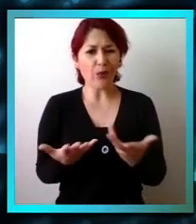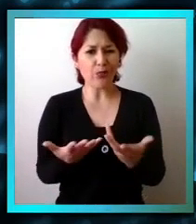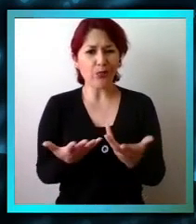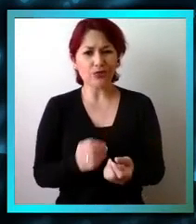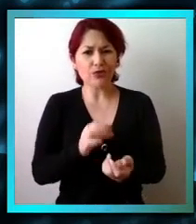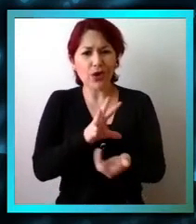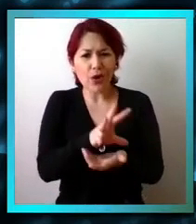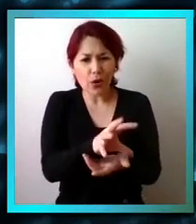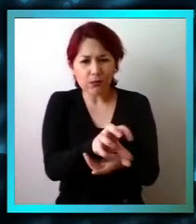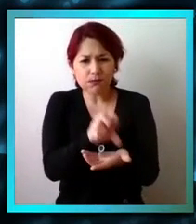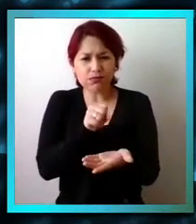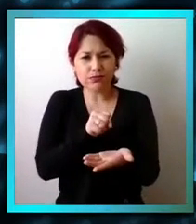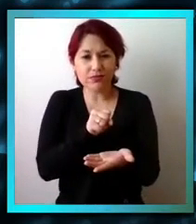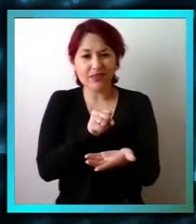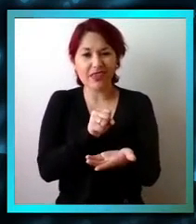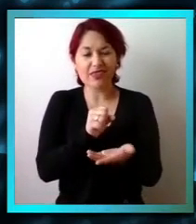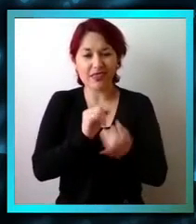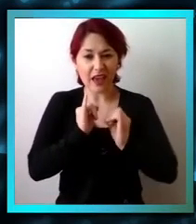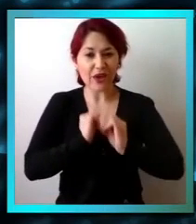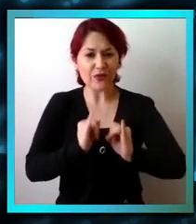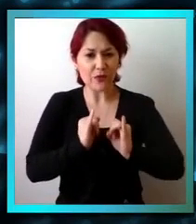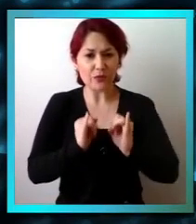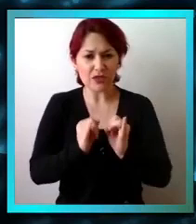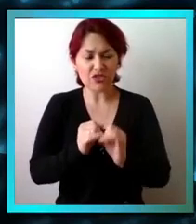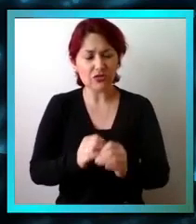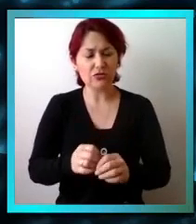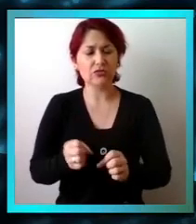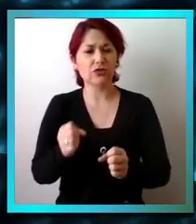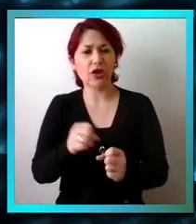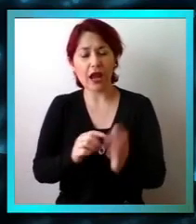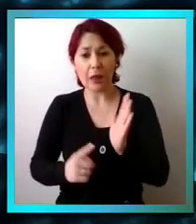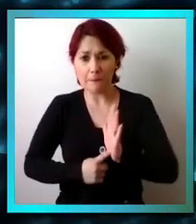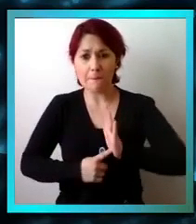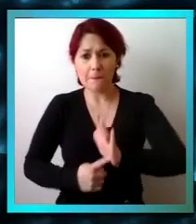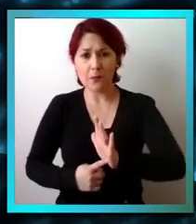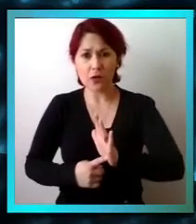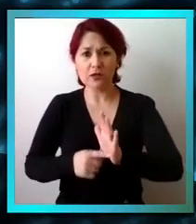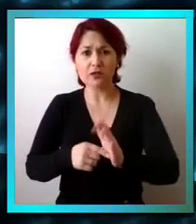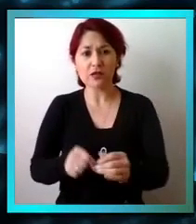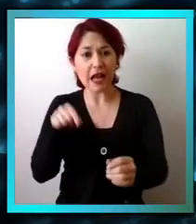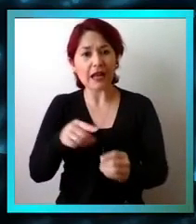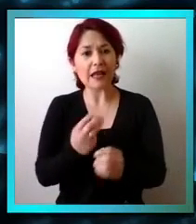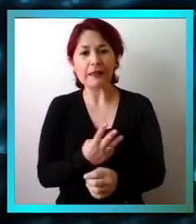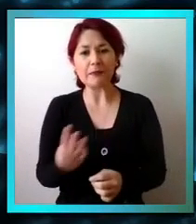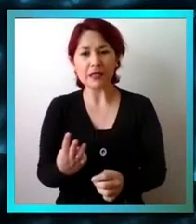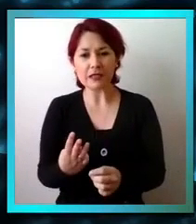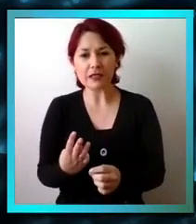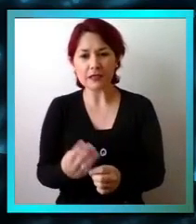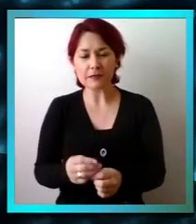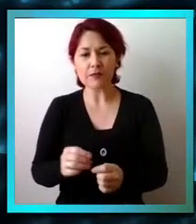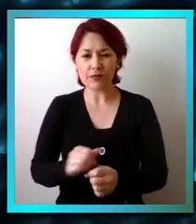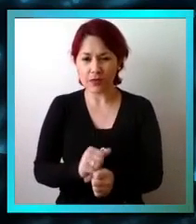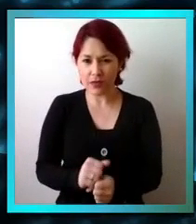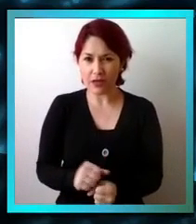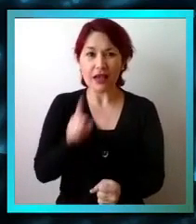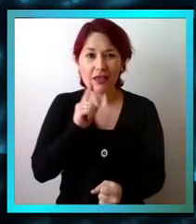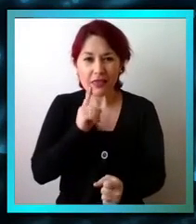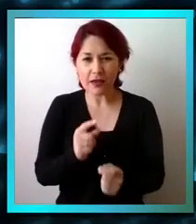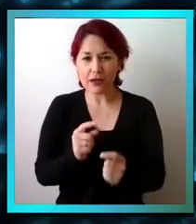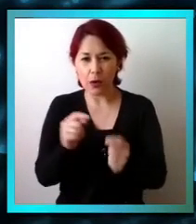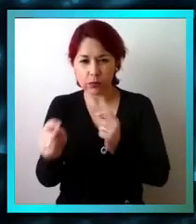uh you can learn it at the url uh at the bottom line of this slide uh so uh protection from apts